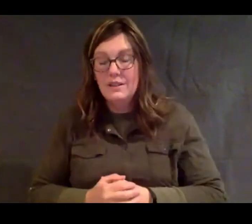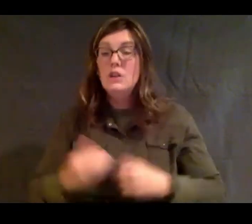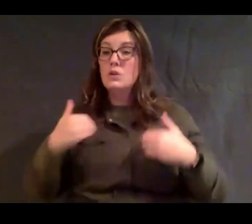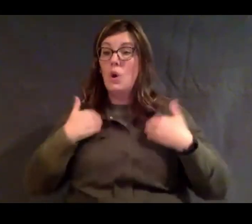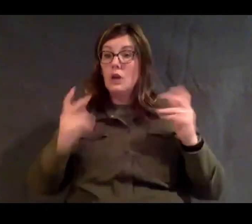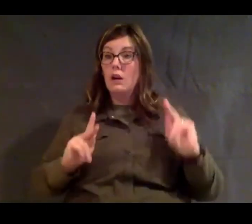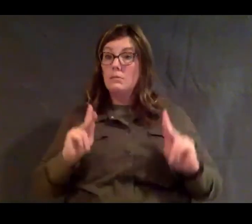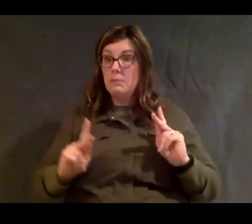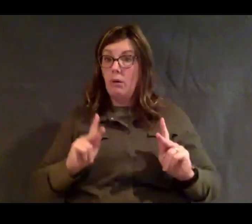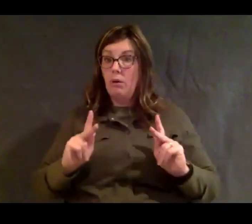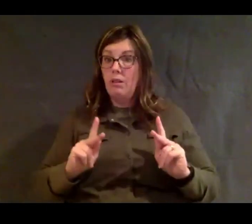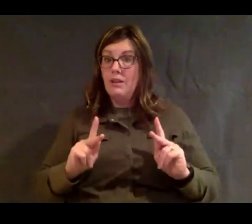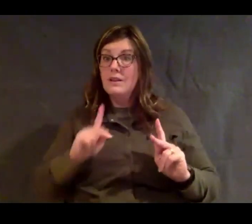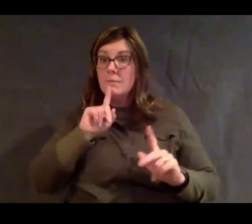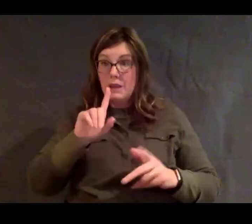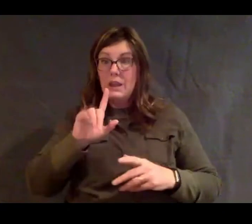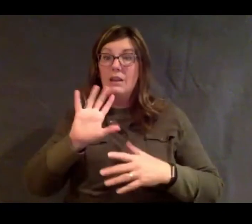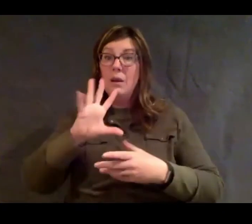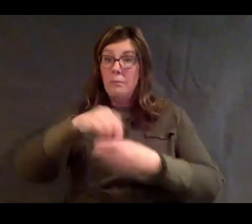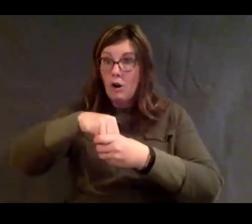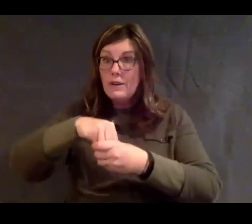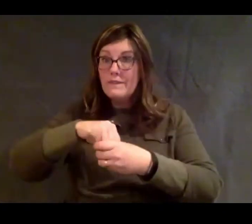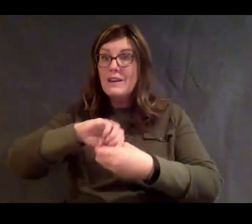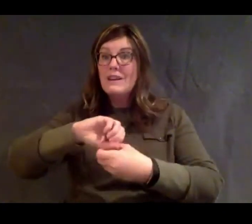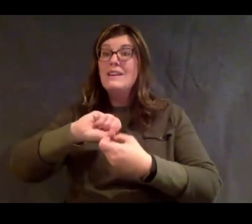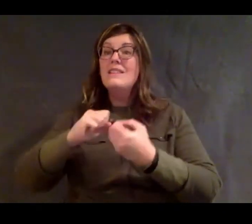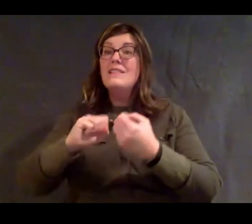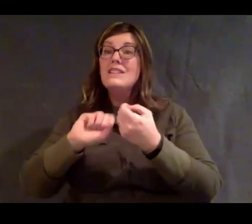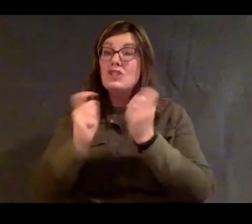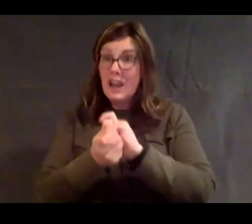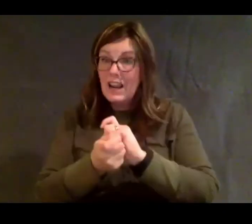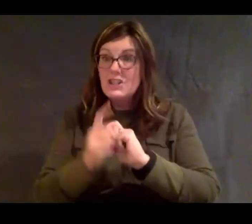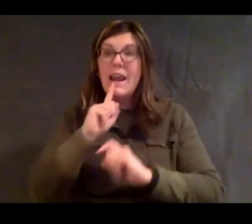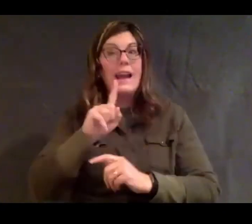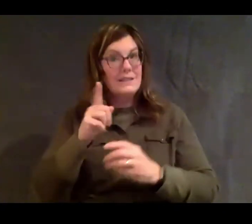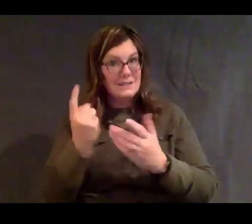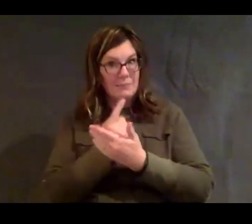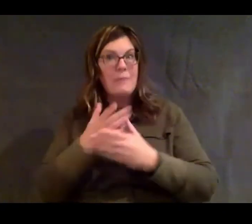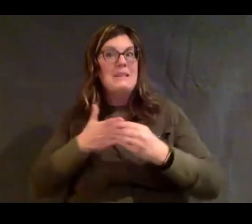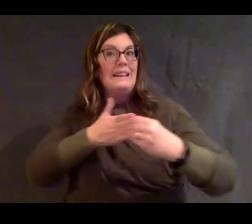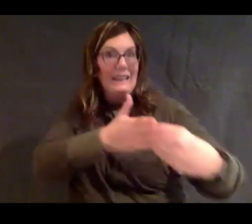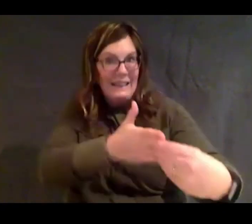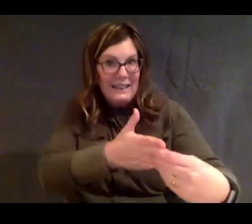change but young people can lead the change and can push in places where uh adults don't want to